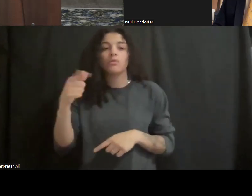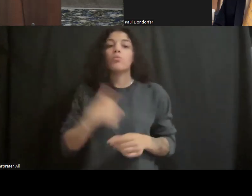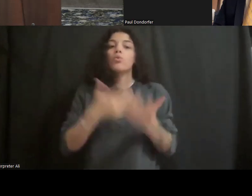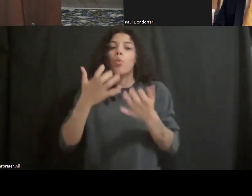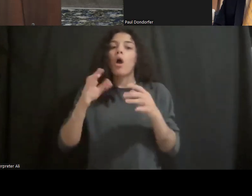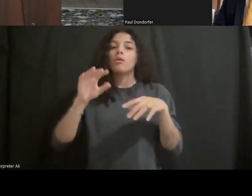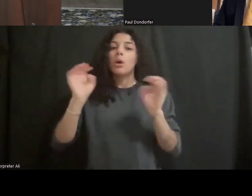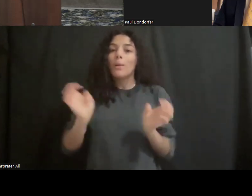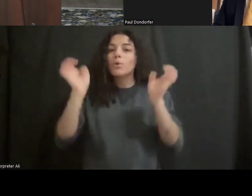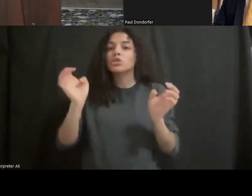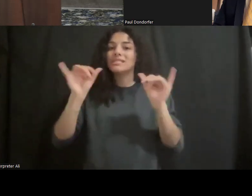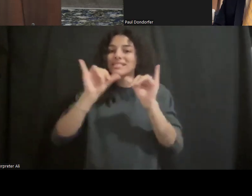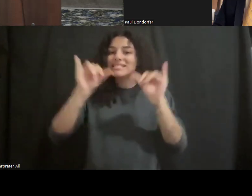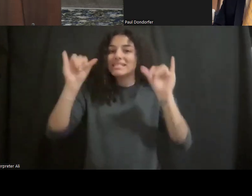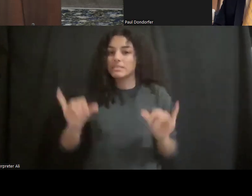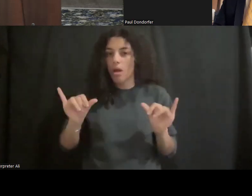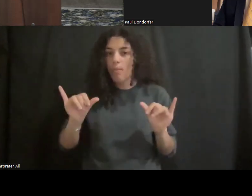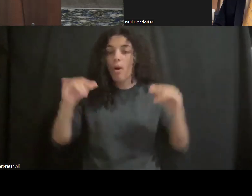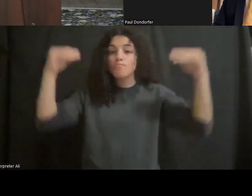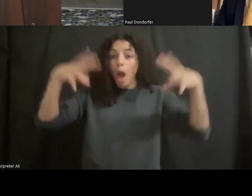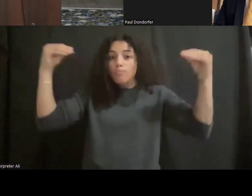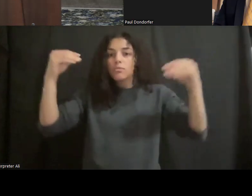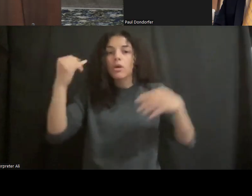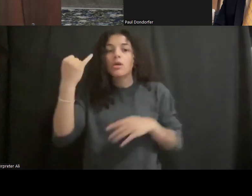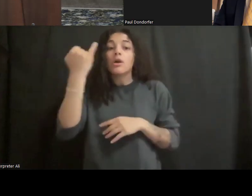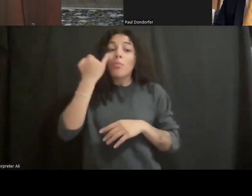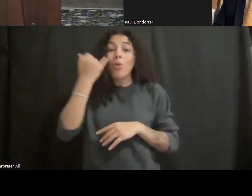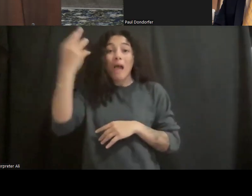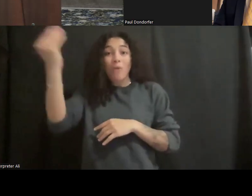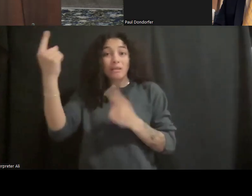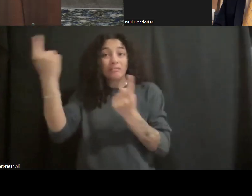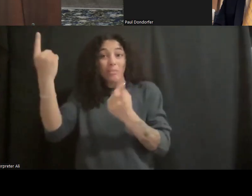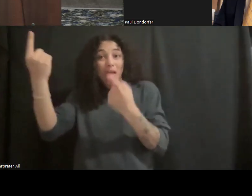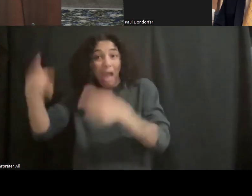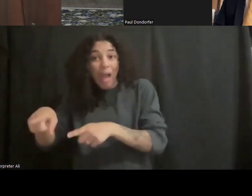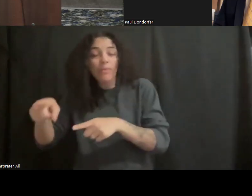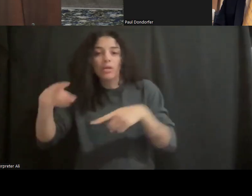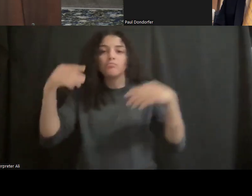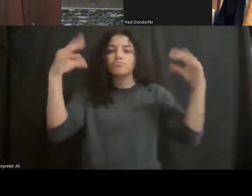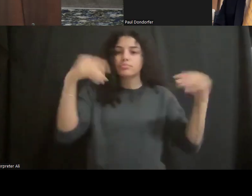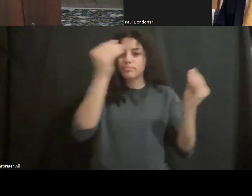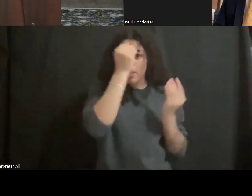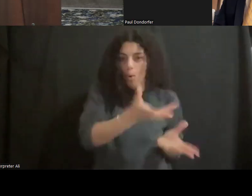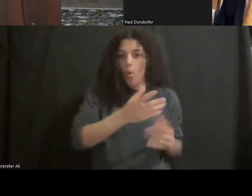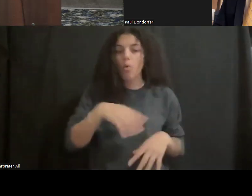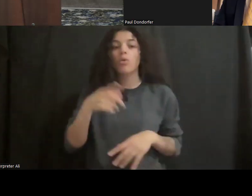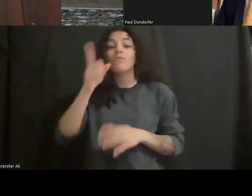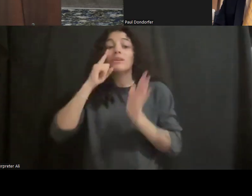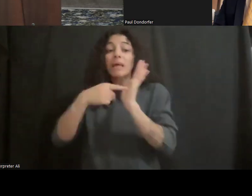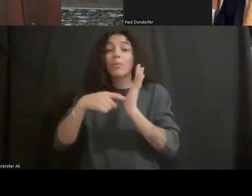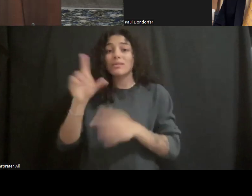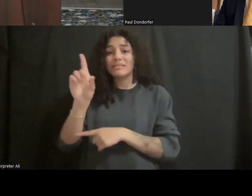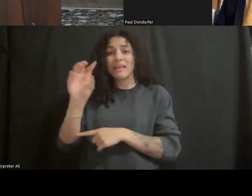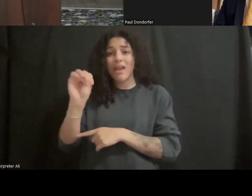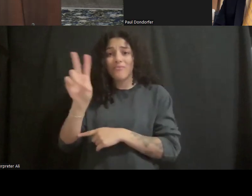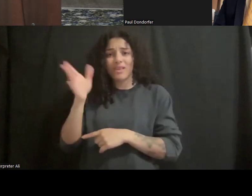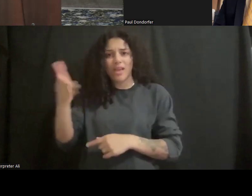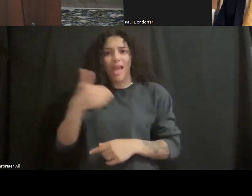situation stay in place Um armed guards like they have at DMV Um the sheriff saw firsthand how our